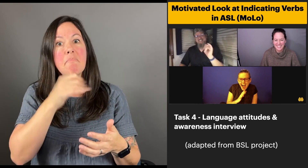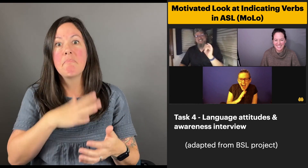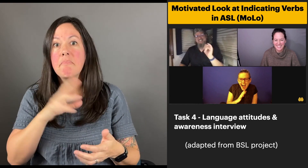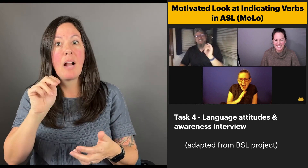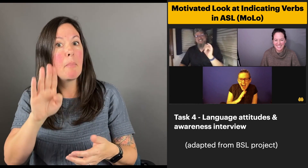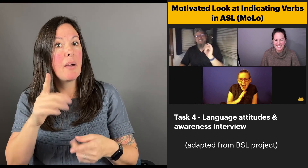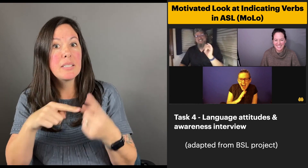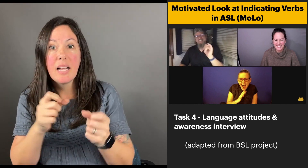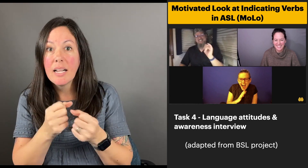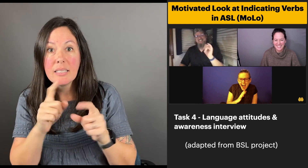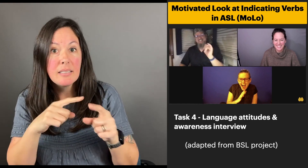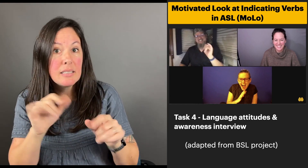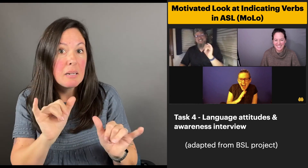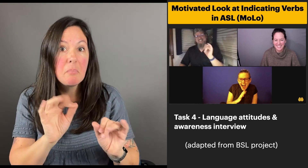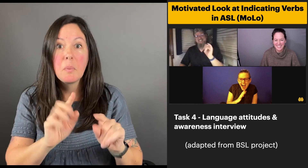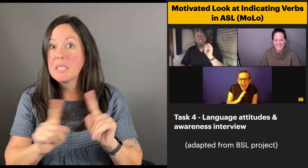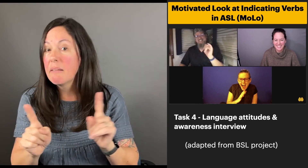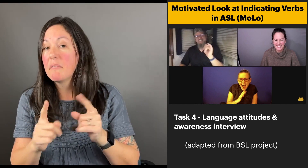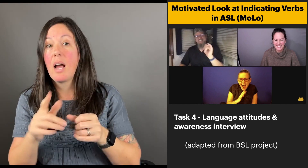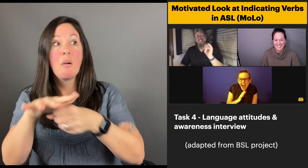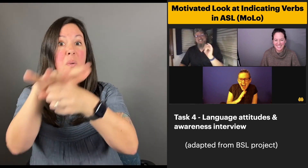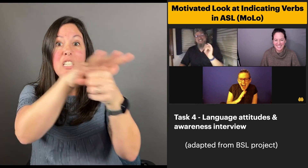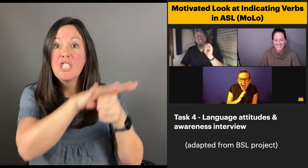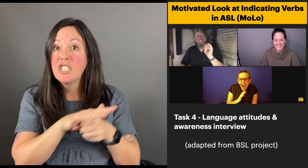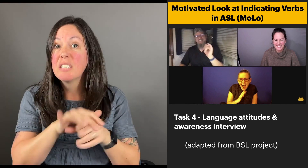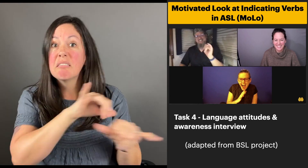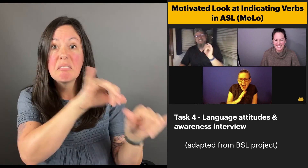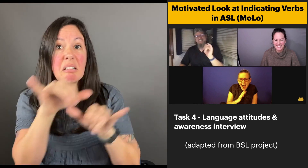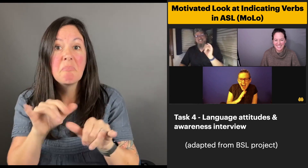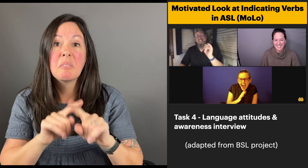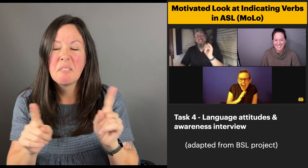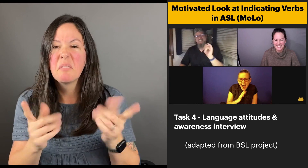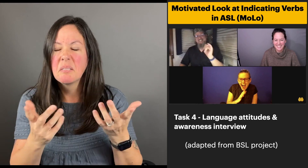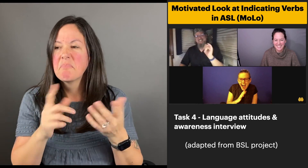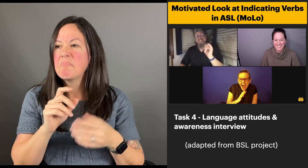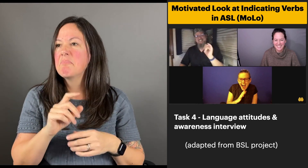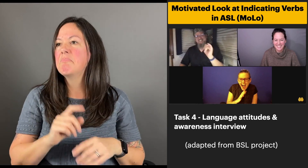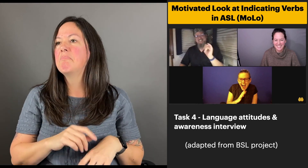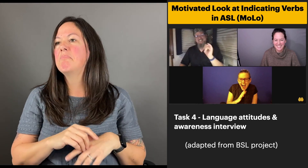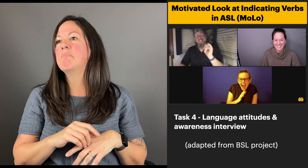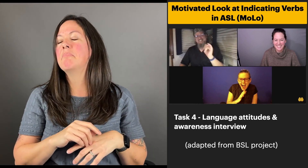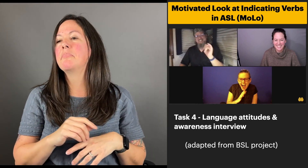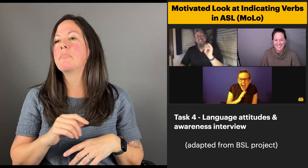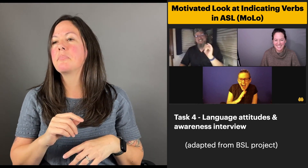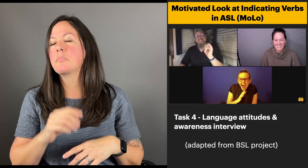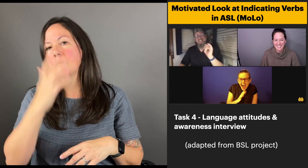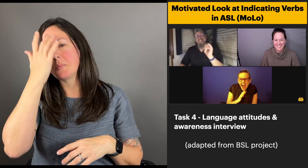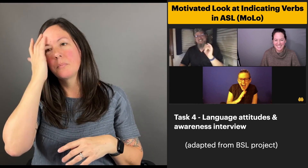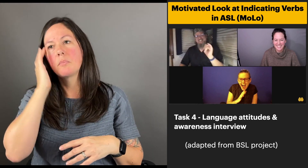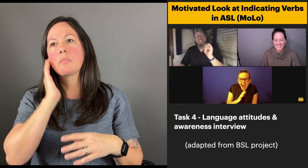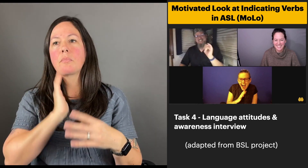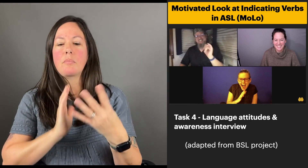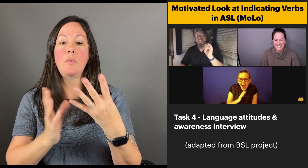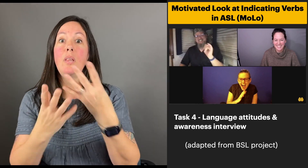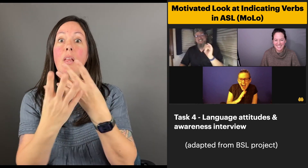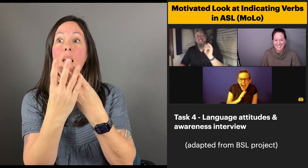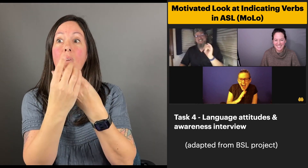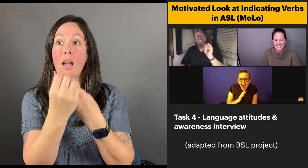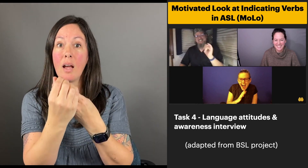context this part of the data collection involved asking participants about signing Styles in different